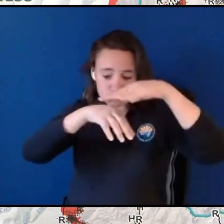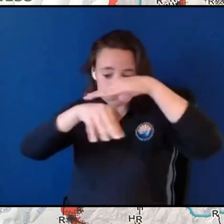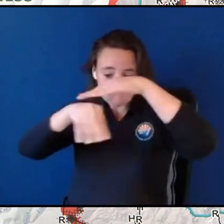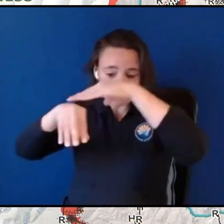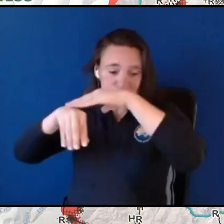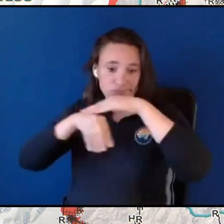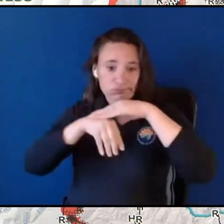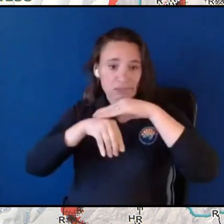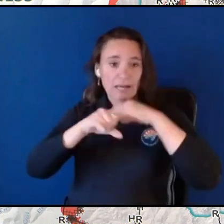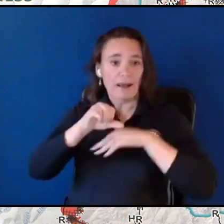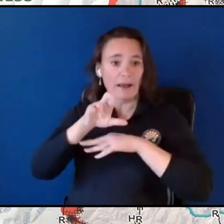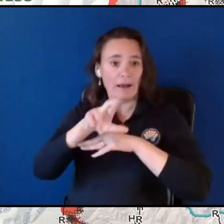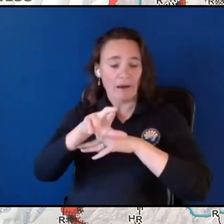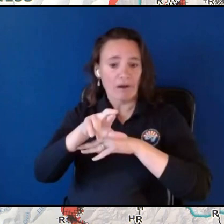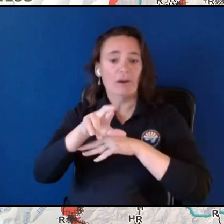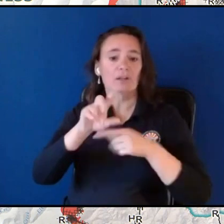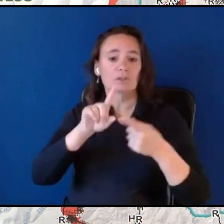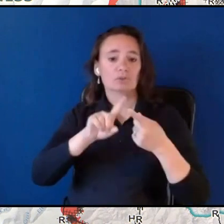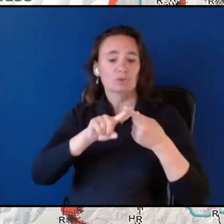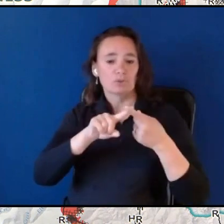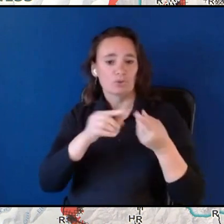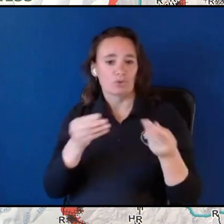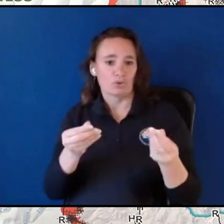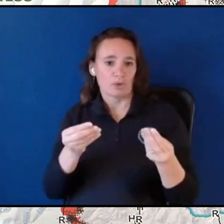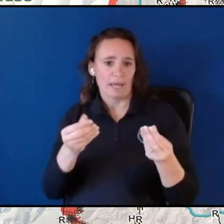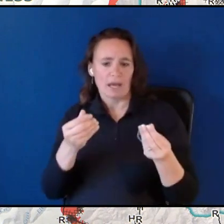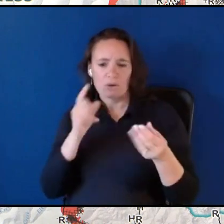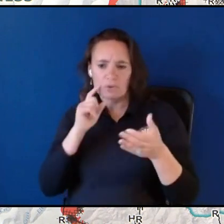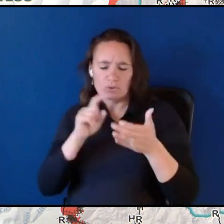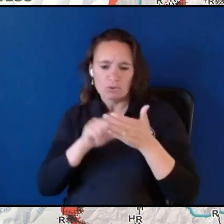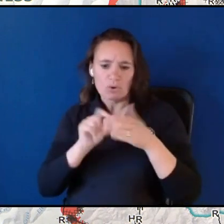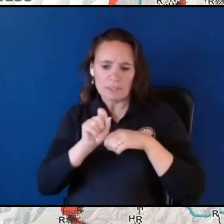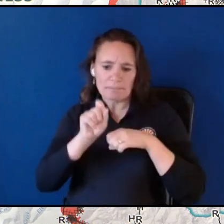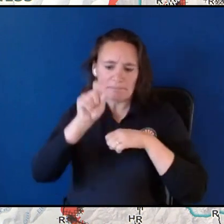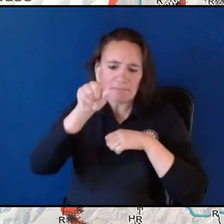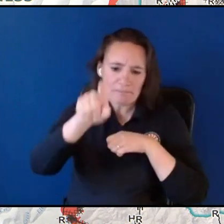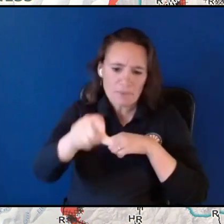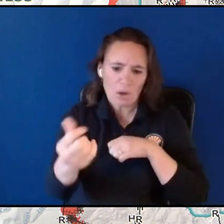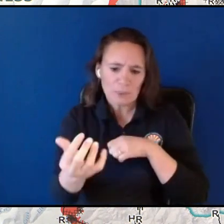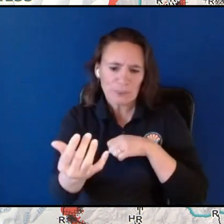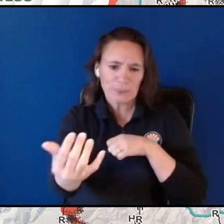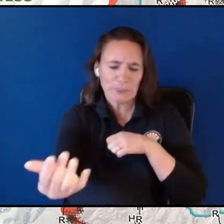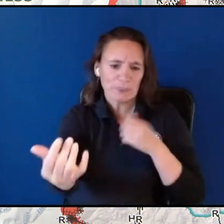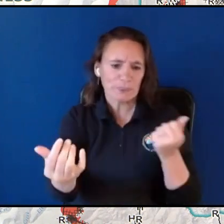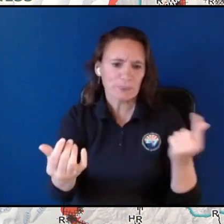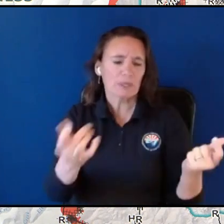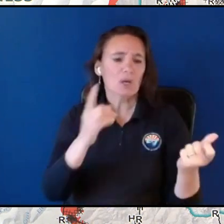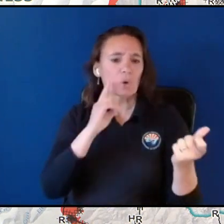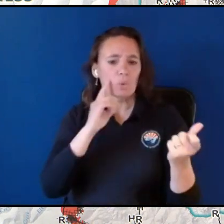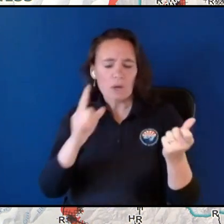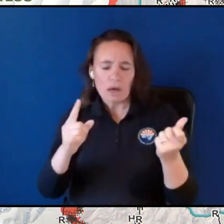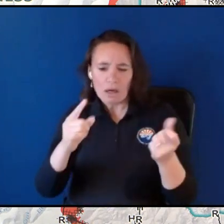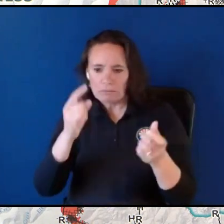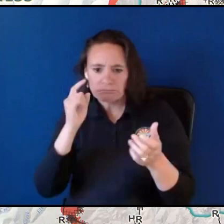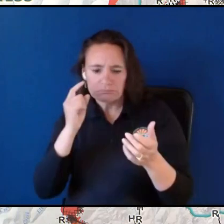So where there's spots outside the line, they'll actually give us a Lat/Long and we can actually insert crews